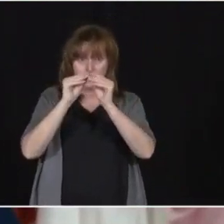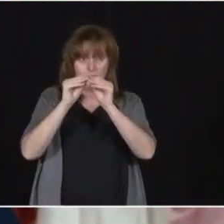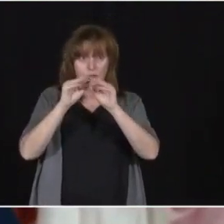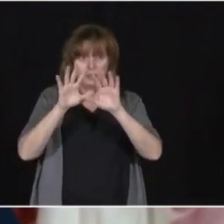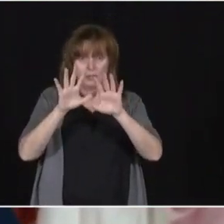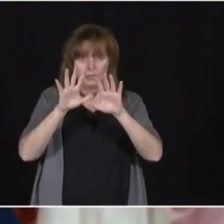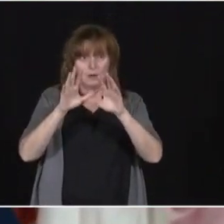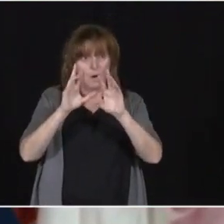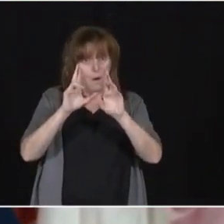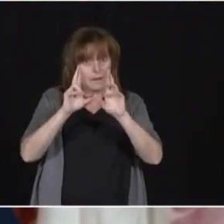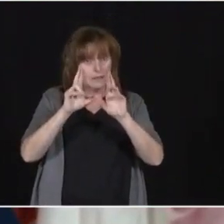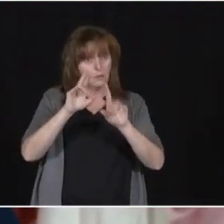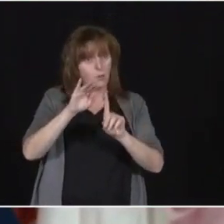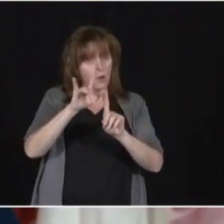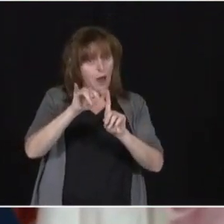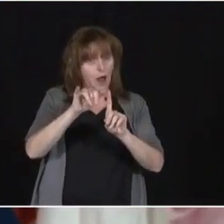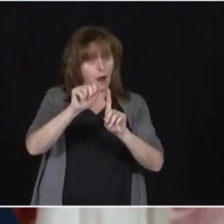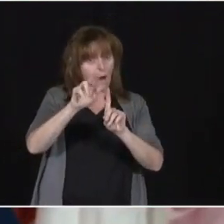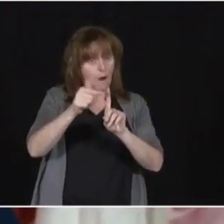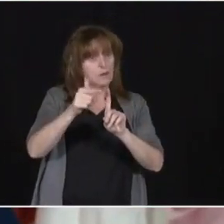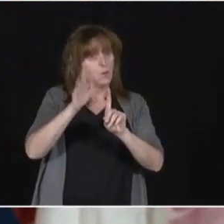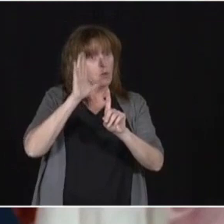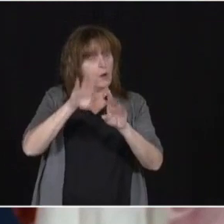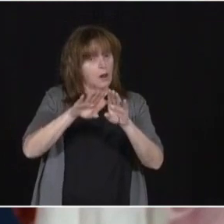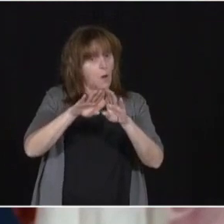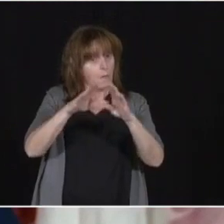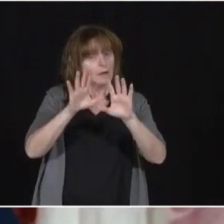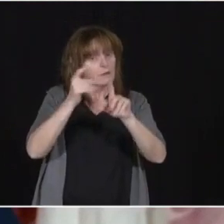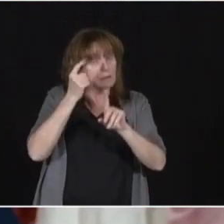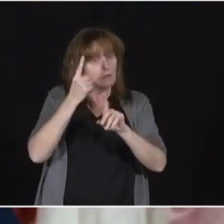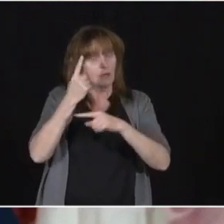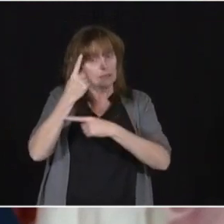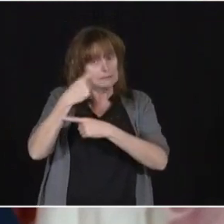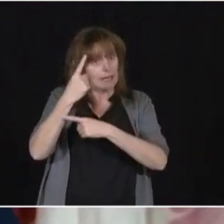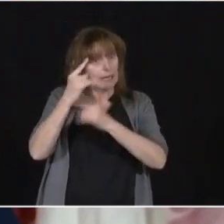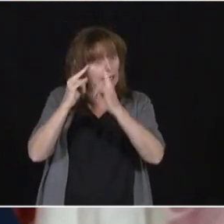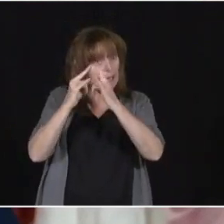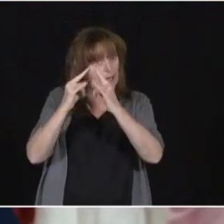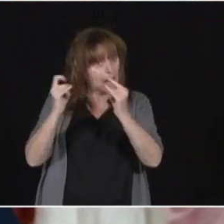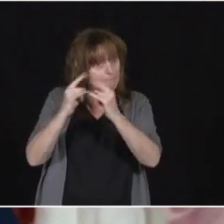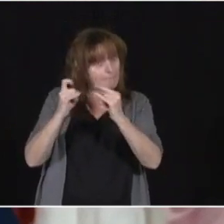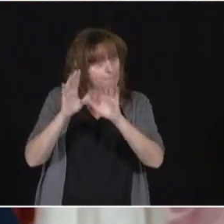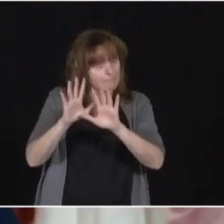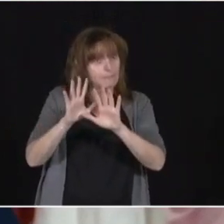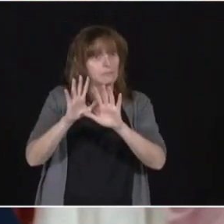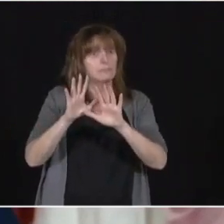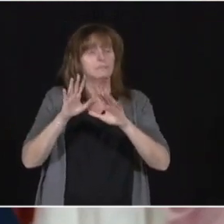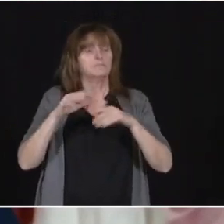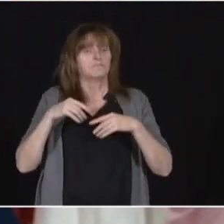for a month and a week down the road where we are going to be at. Unfortunately I can't.